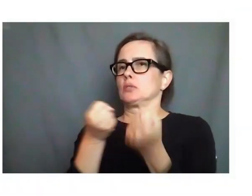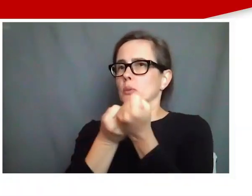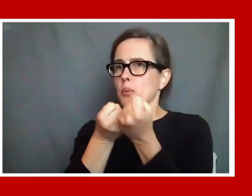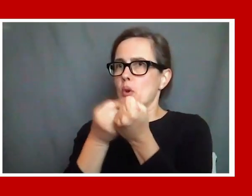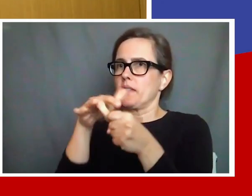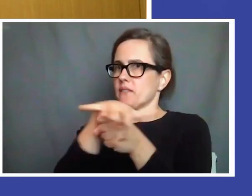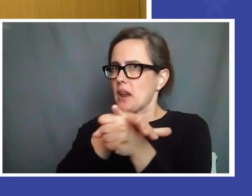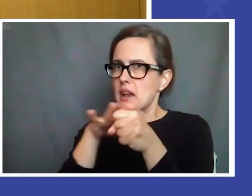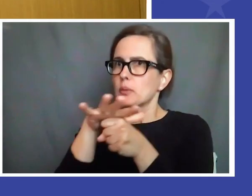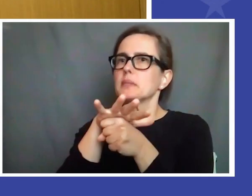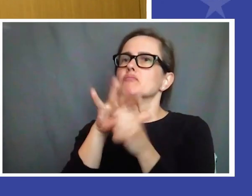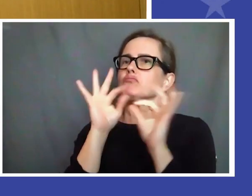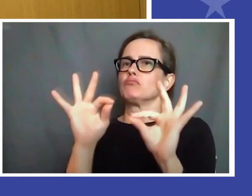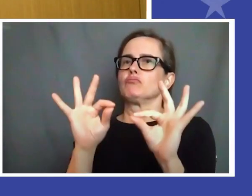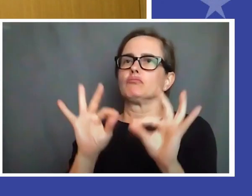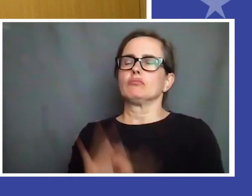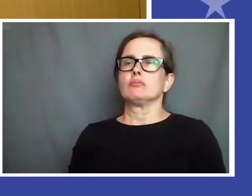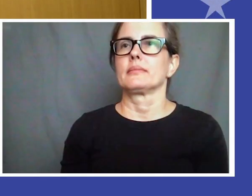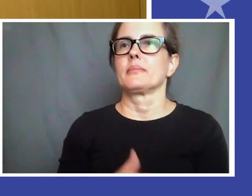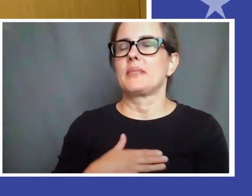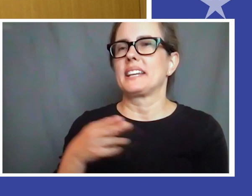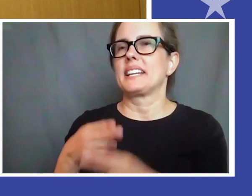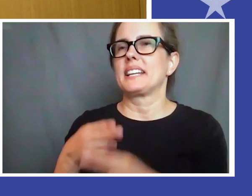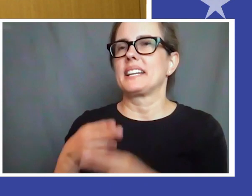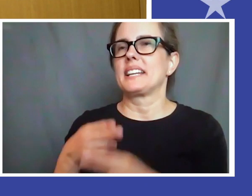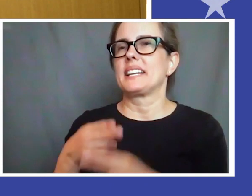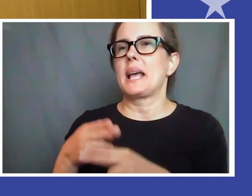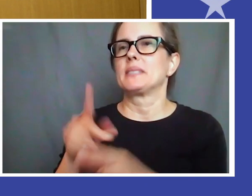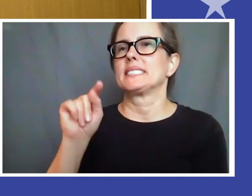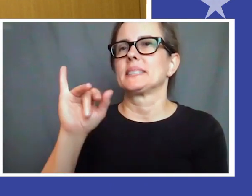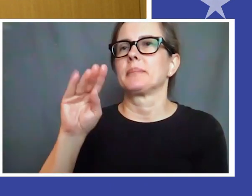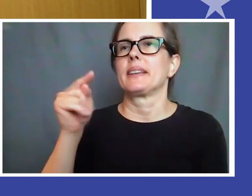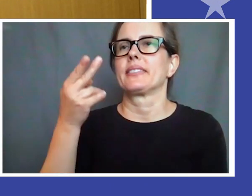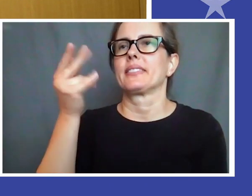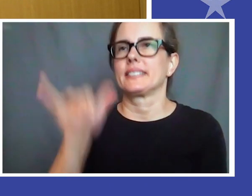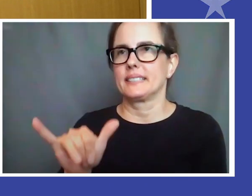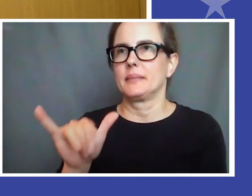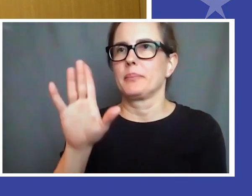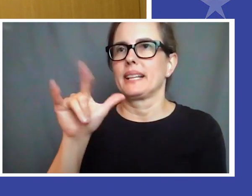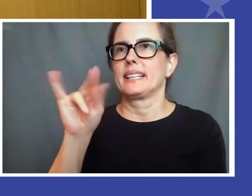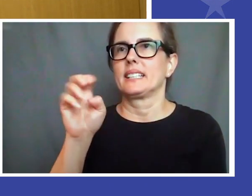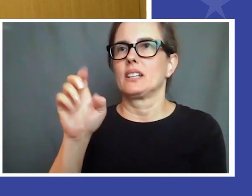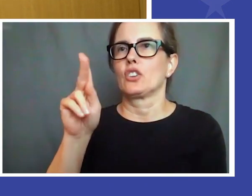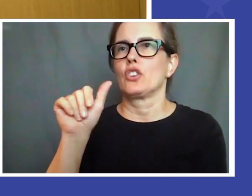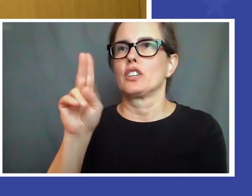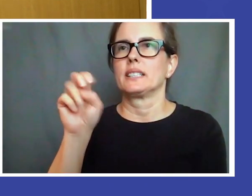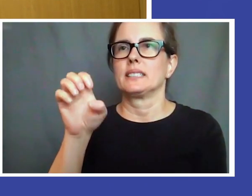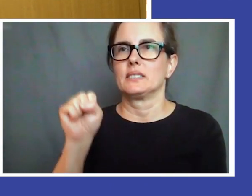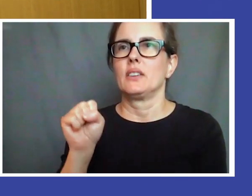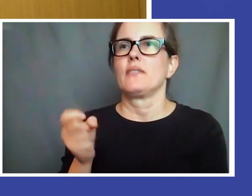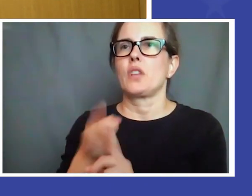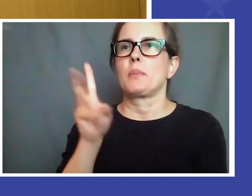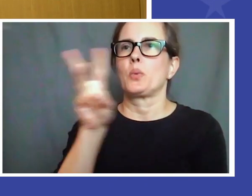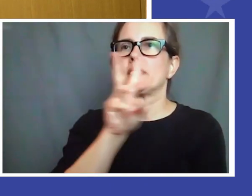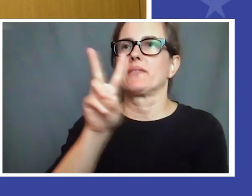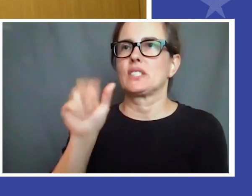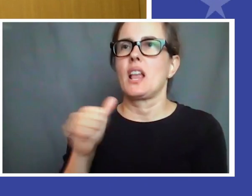My name is Timothy Blaine Karnes and I vote every time I can. Well presently I live in Weston, West Virginia.